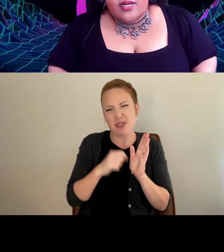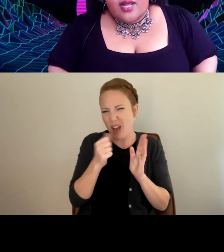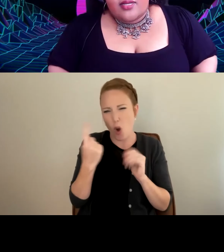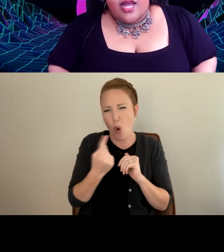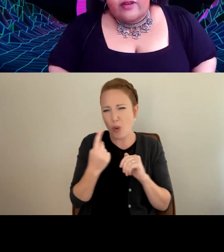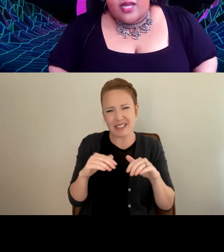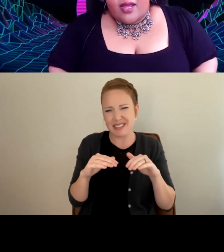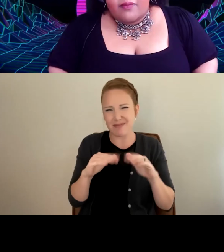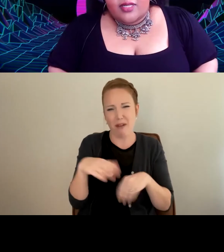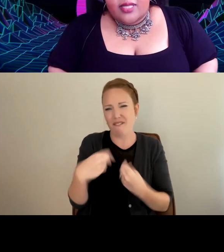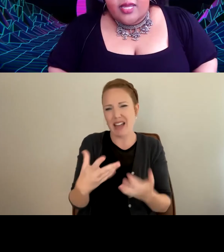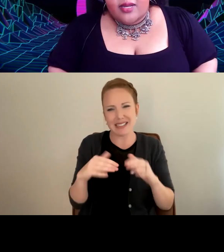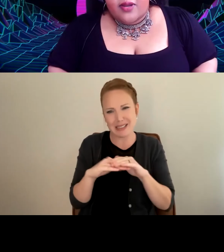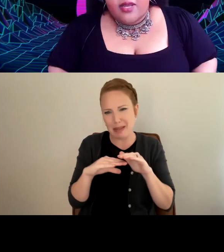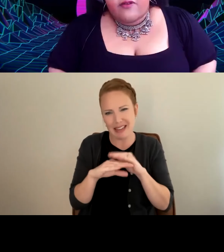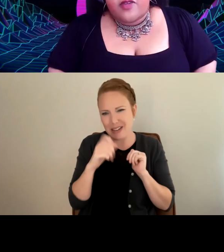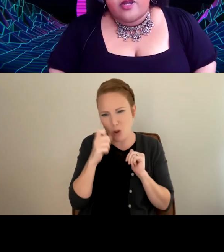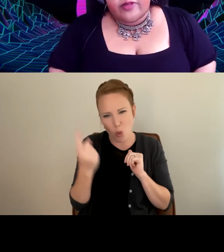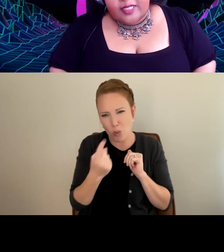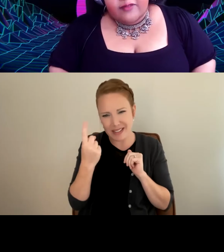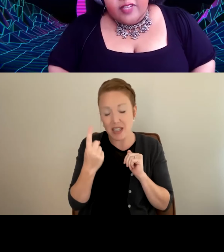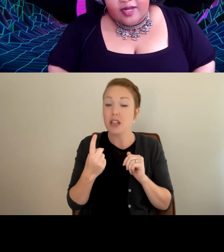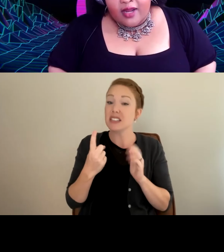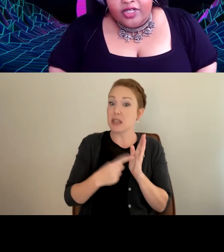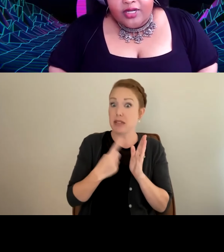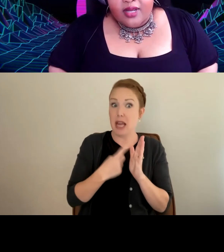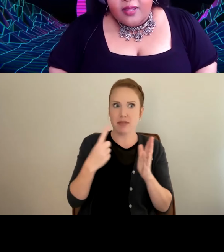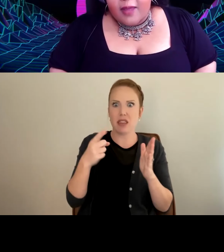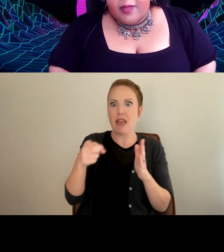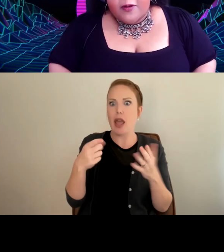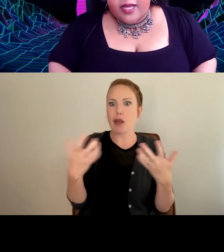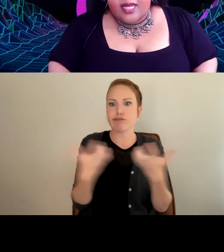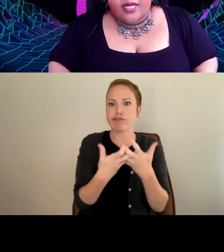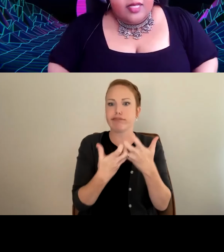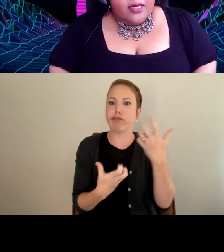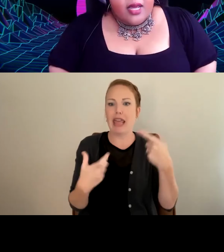a lot of times they can interfere with assistive technology that people, as I said,